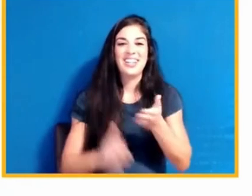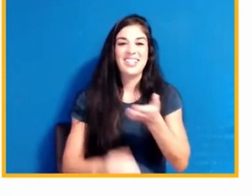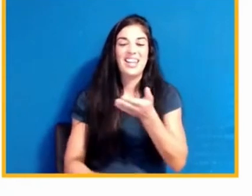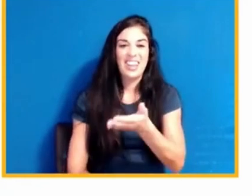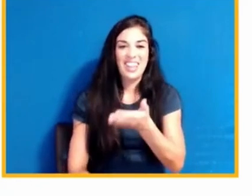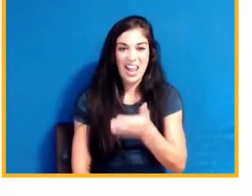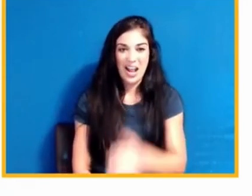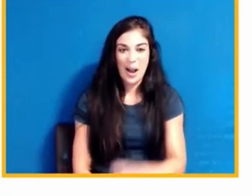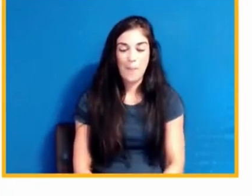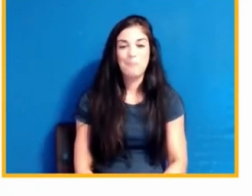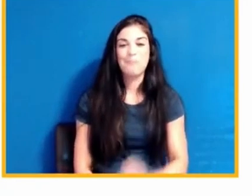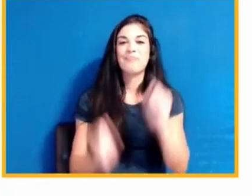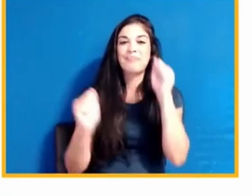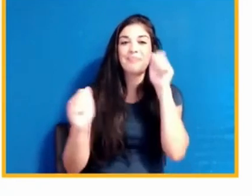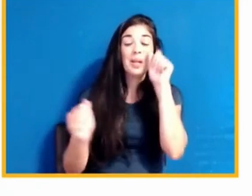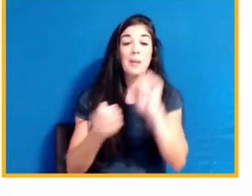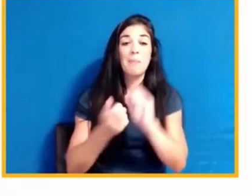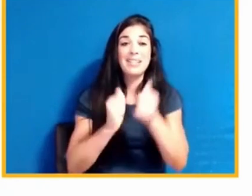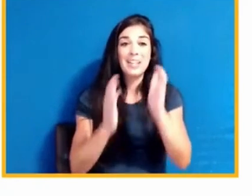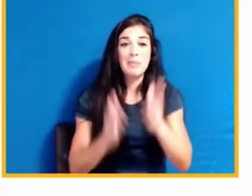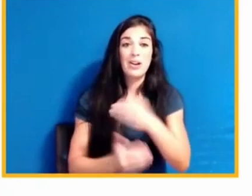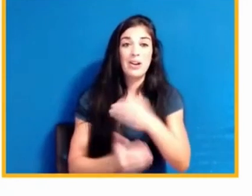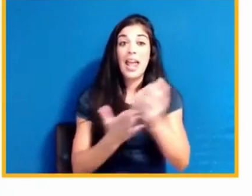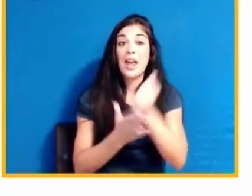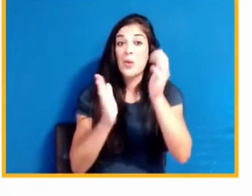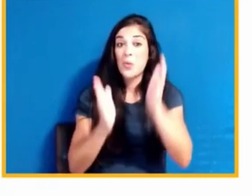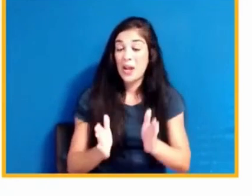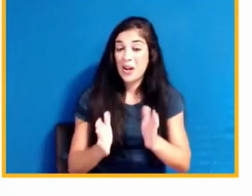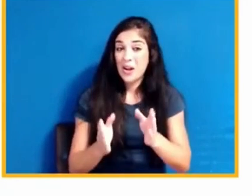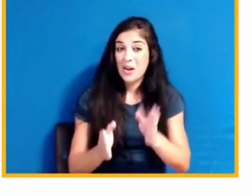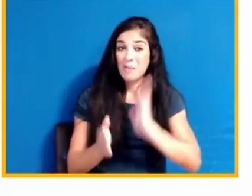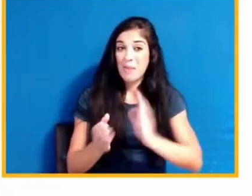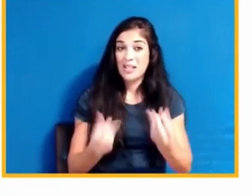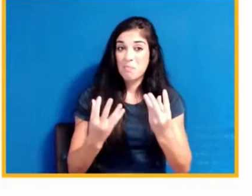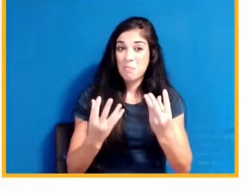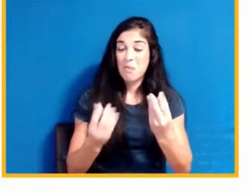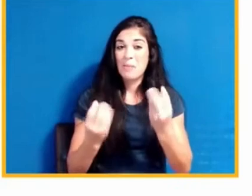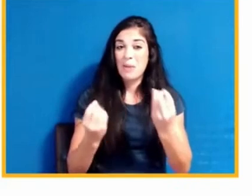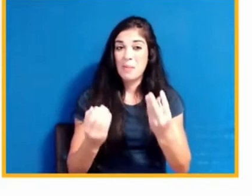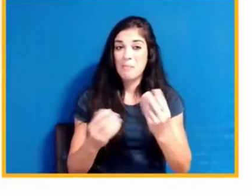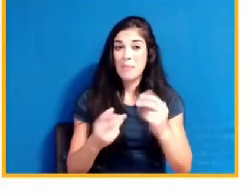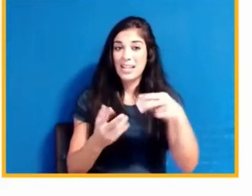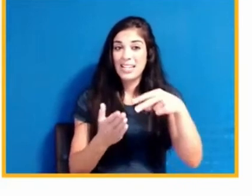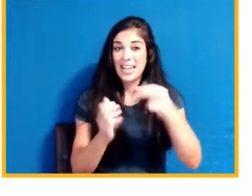this judge is an amazing competitor and winner of multiple dance competitions all over the east and west,